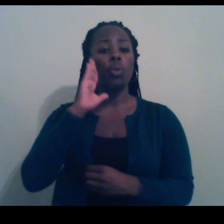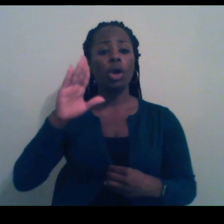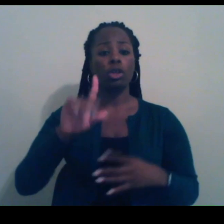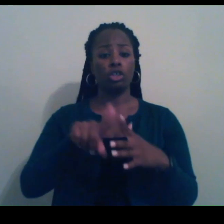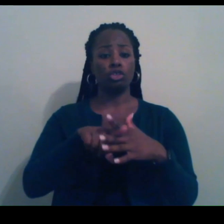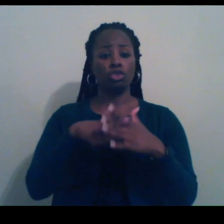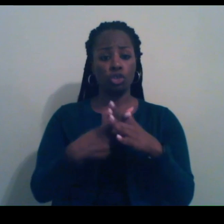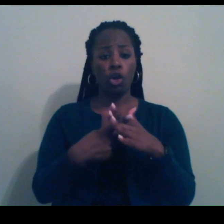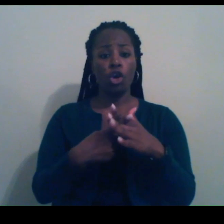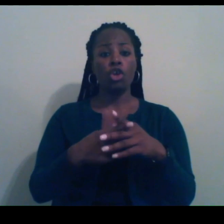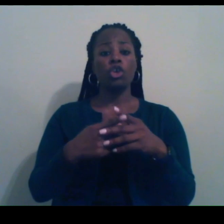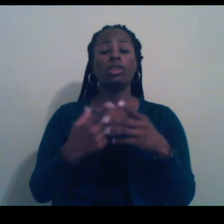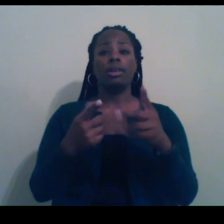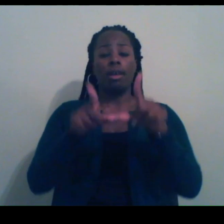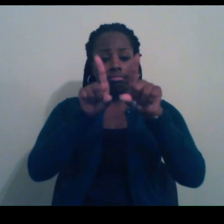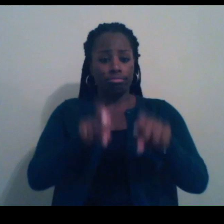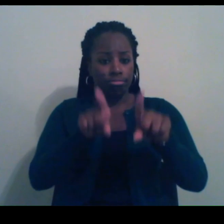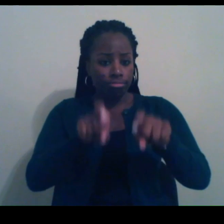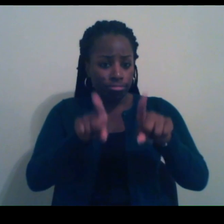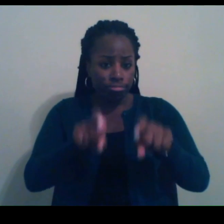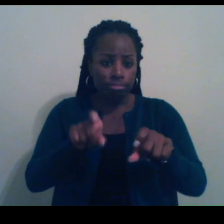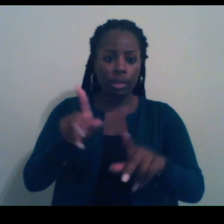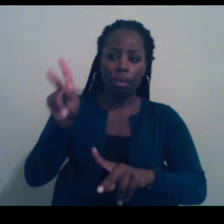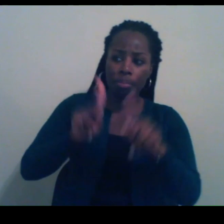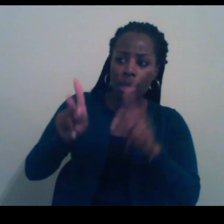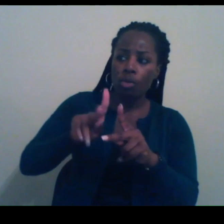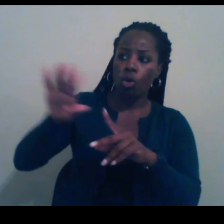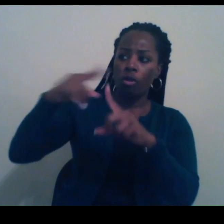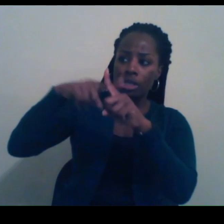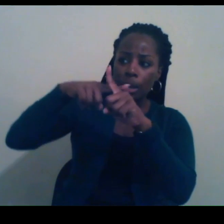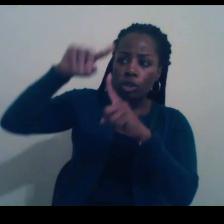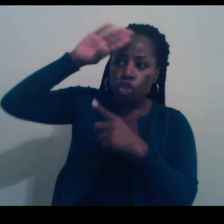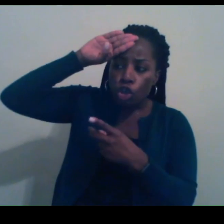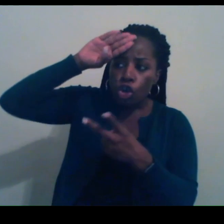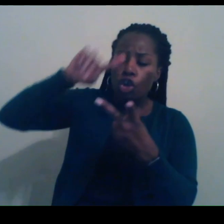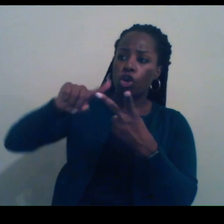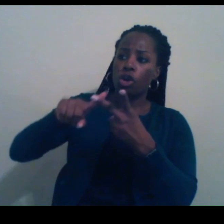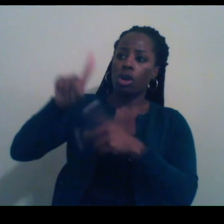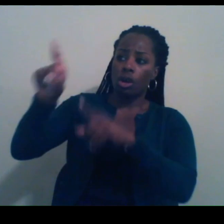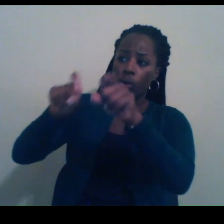in both countries will ensure that anyone traveling on a direct flight to